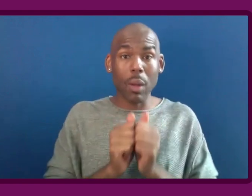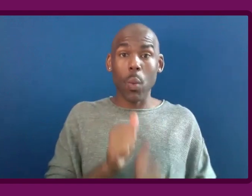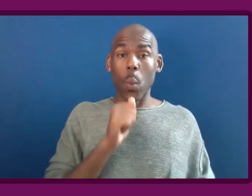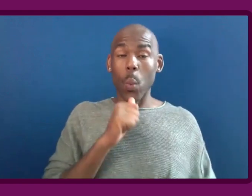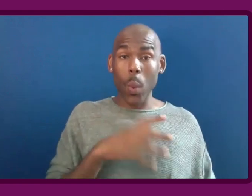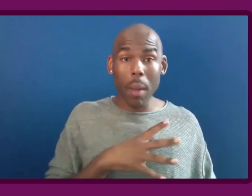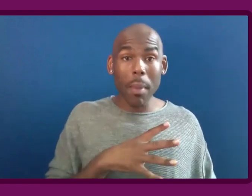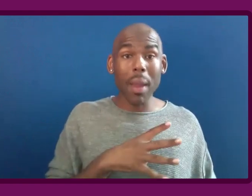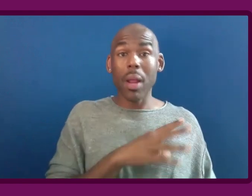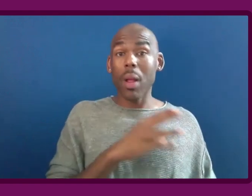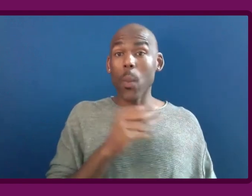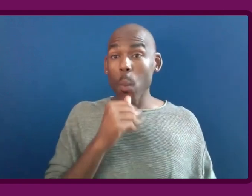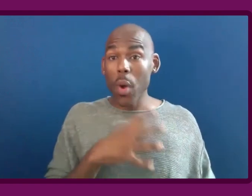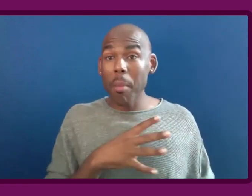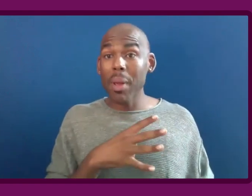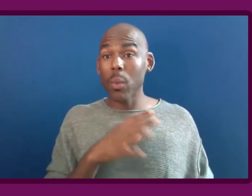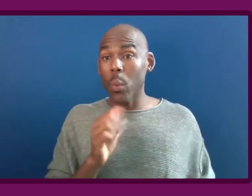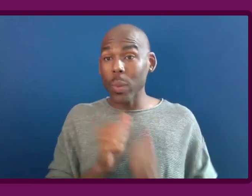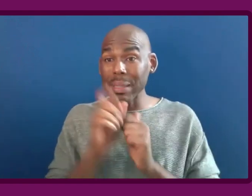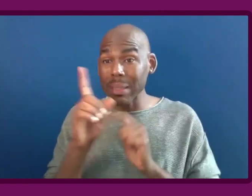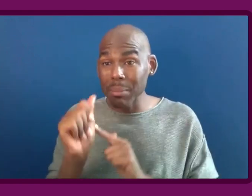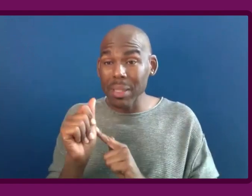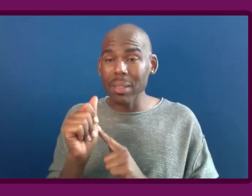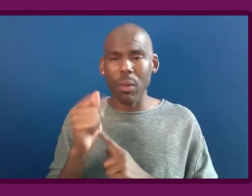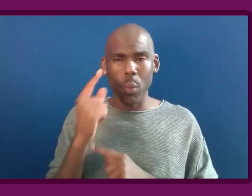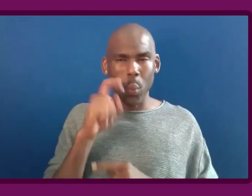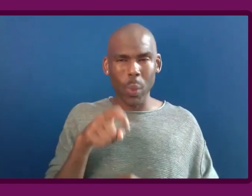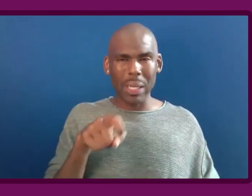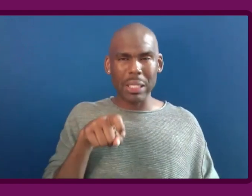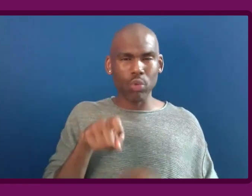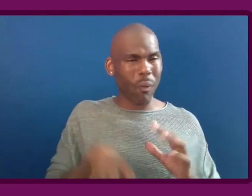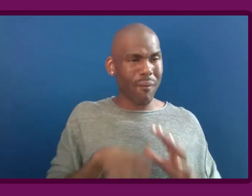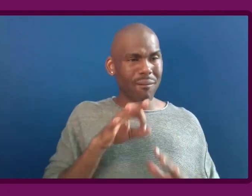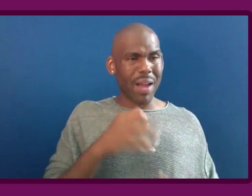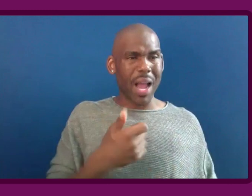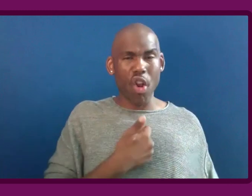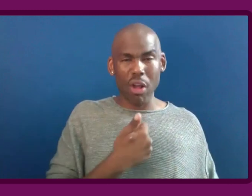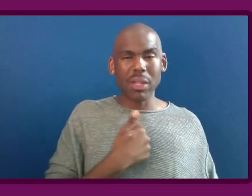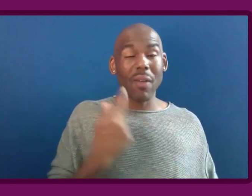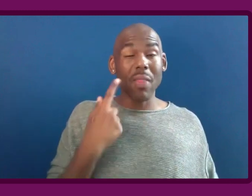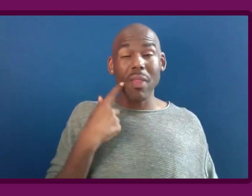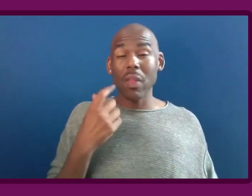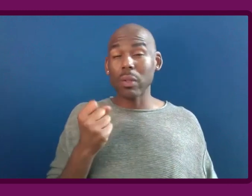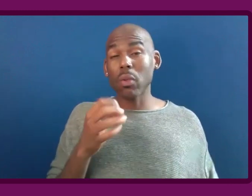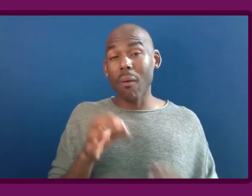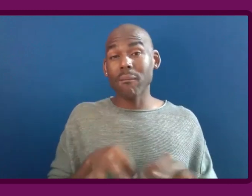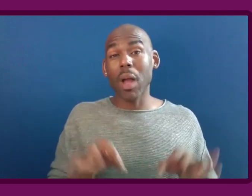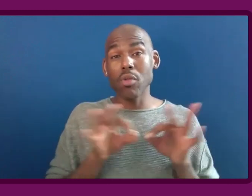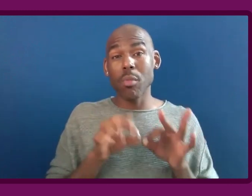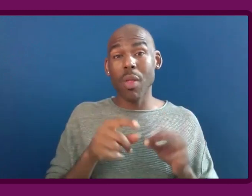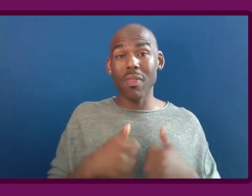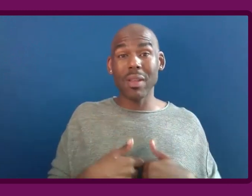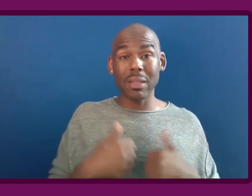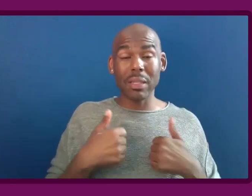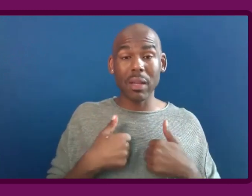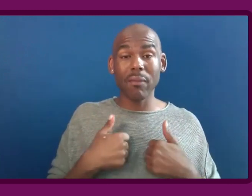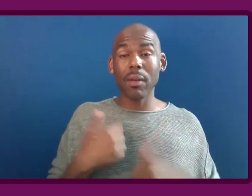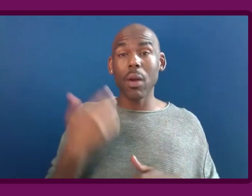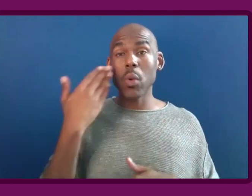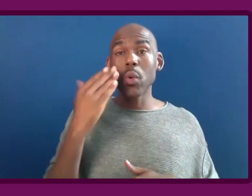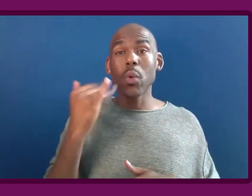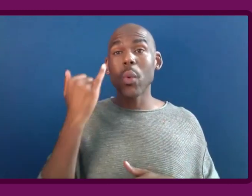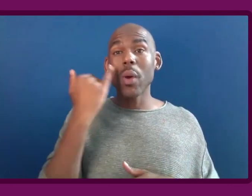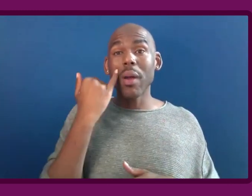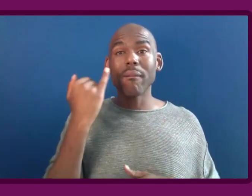are, because of how they've managed to live, to do life. Not because of their disabilities,